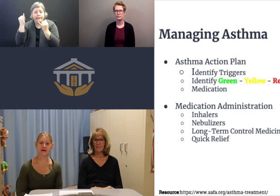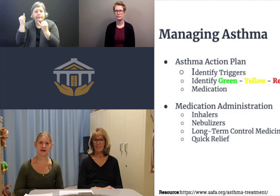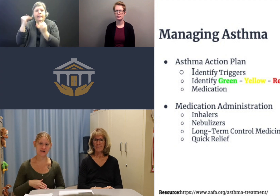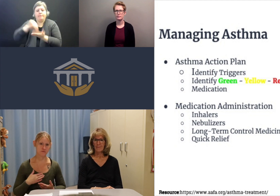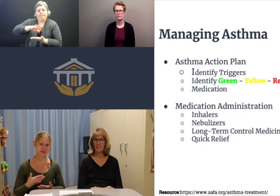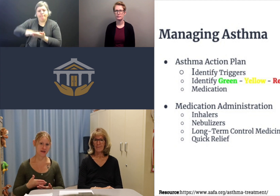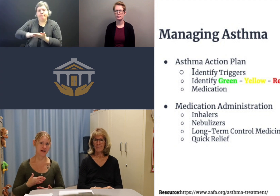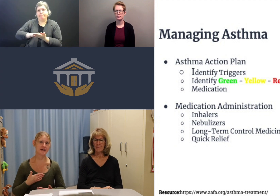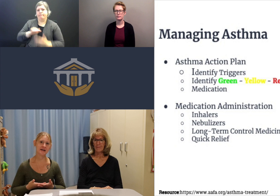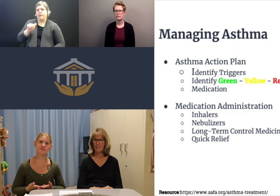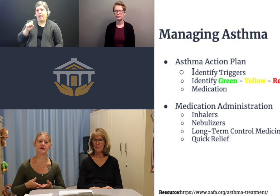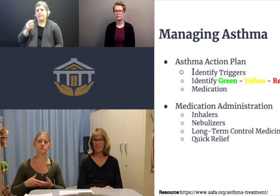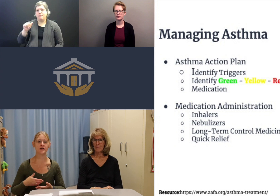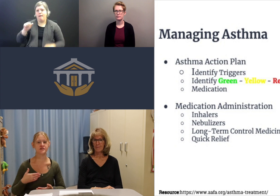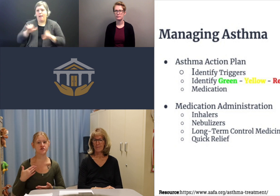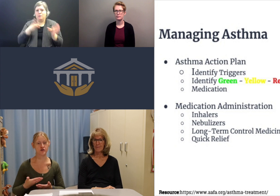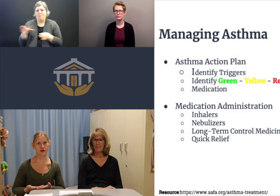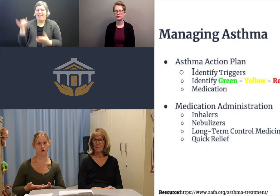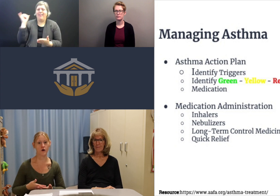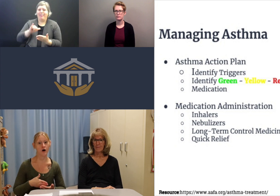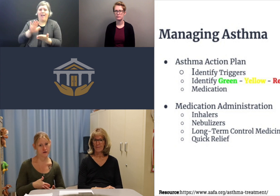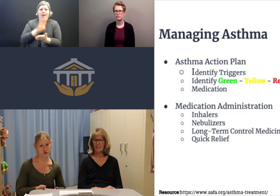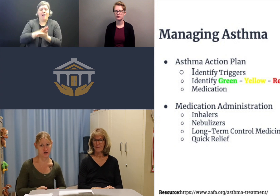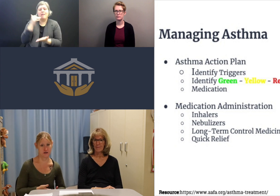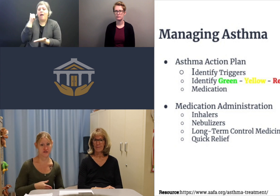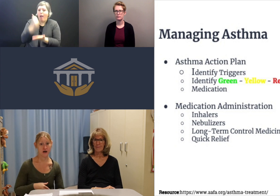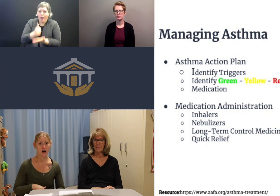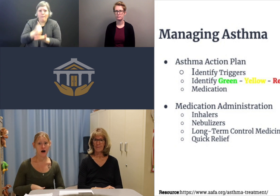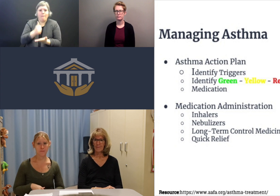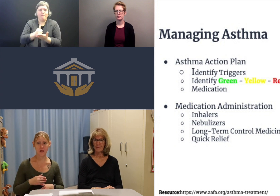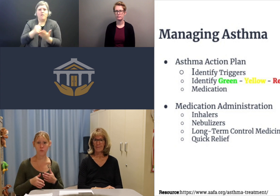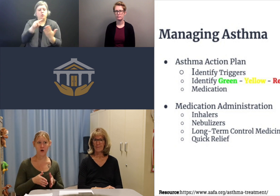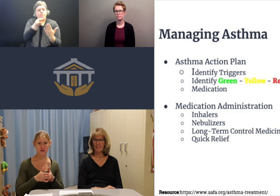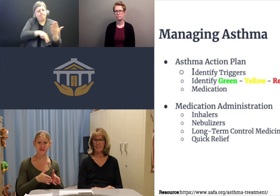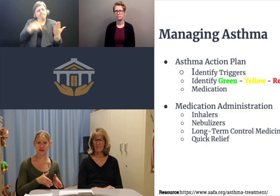as I, we, said, it identifies what is the trigger. What are the triggers? Um, what are the safe